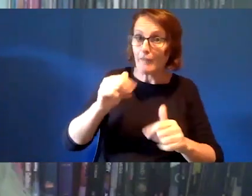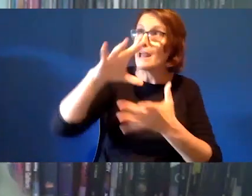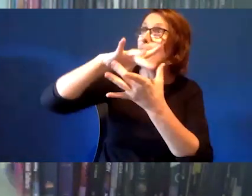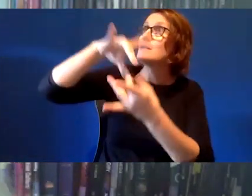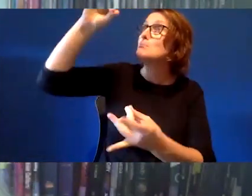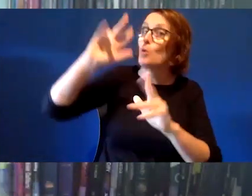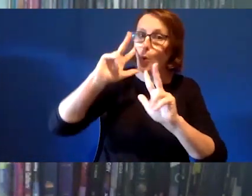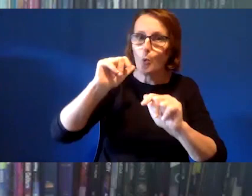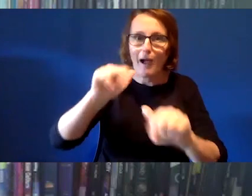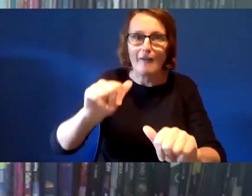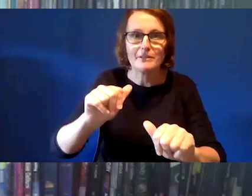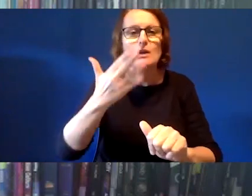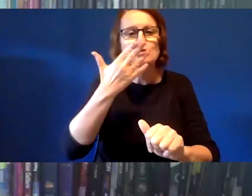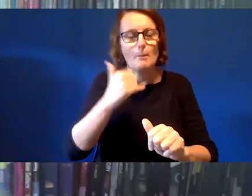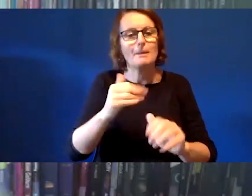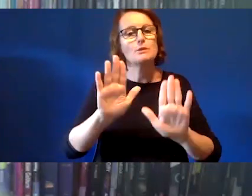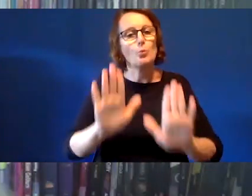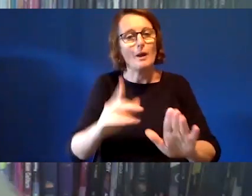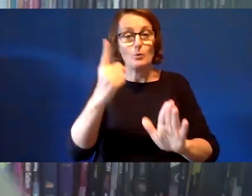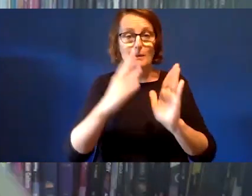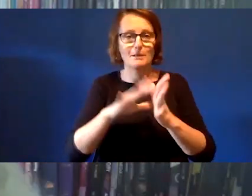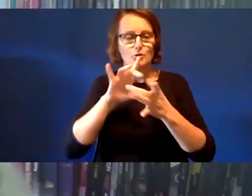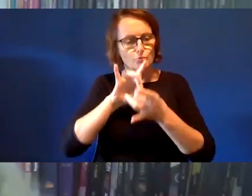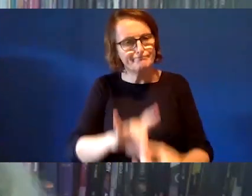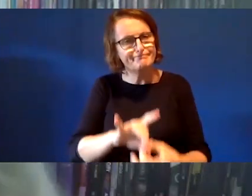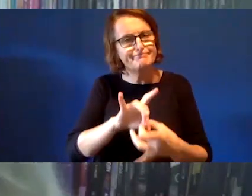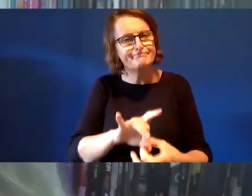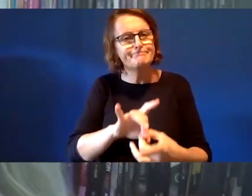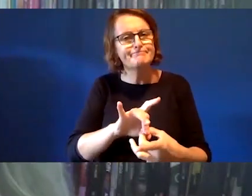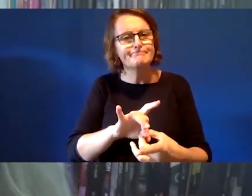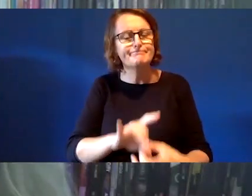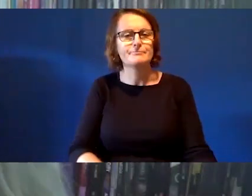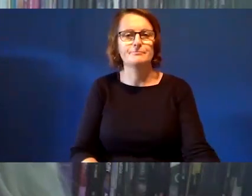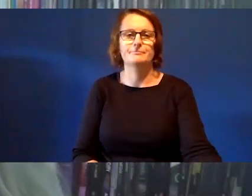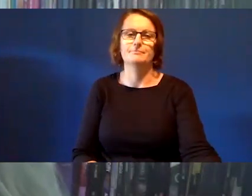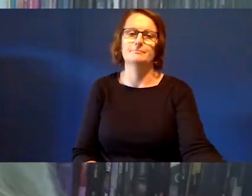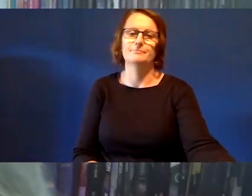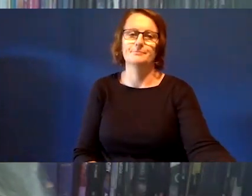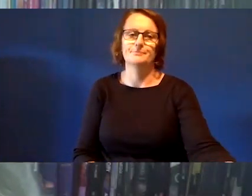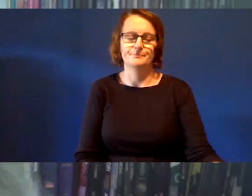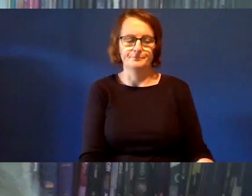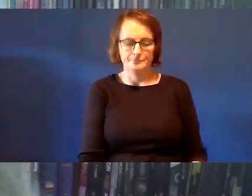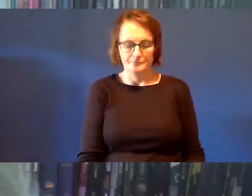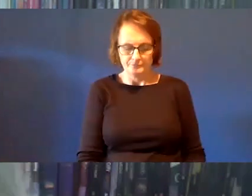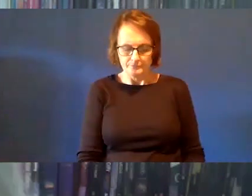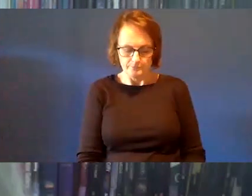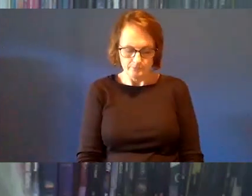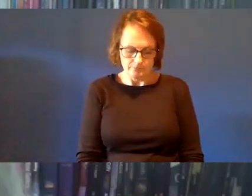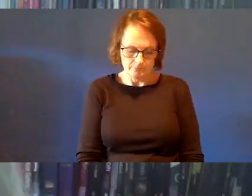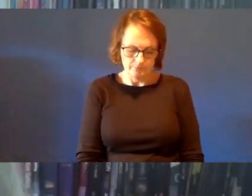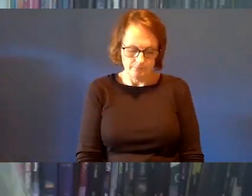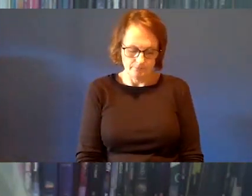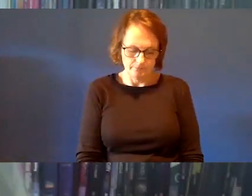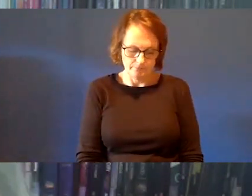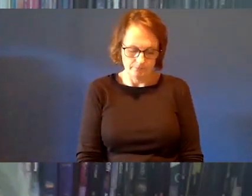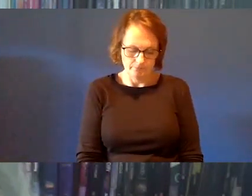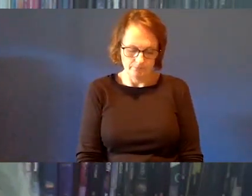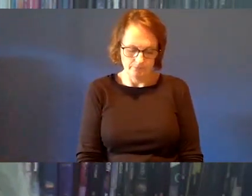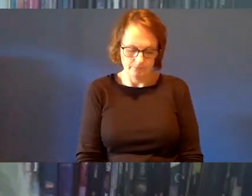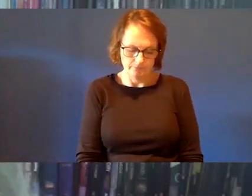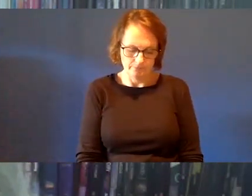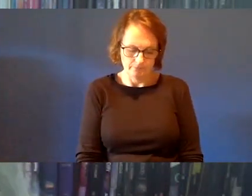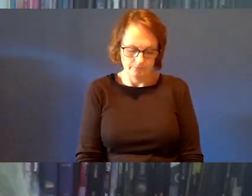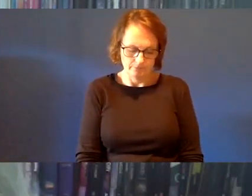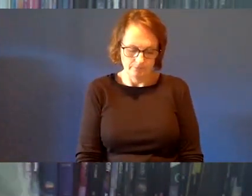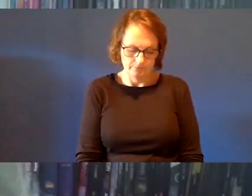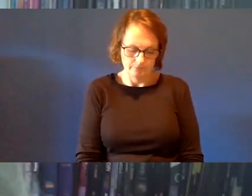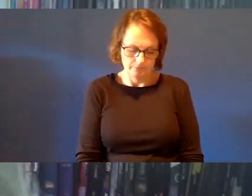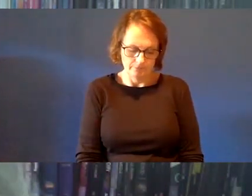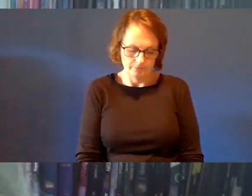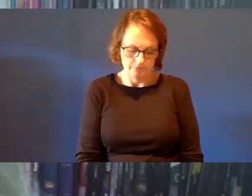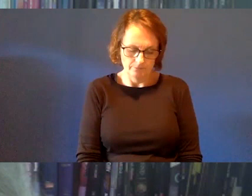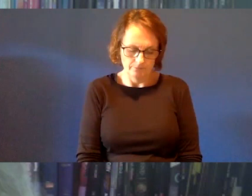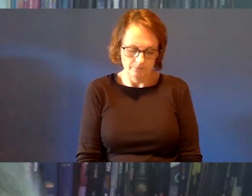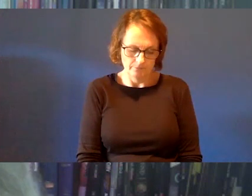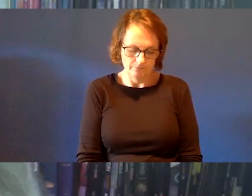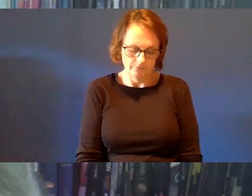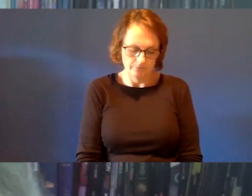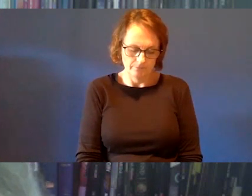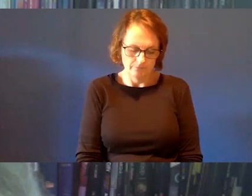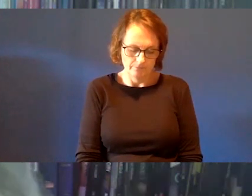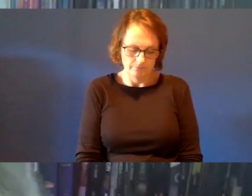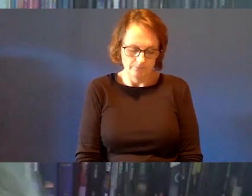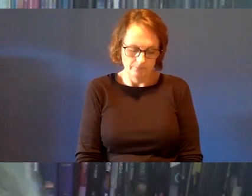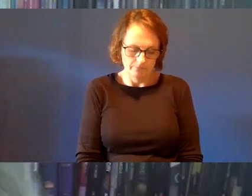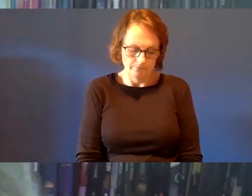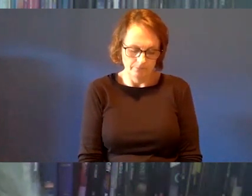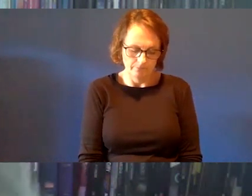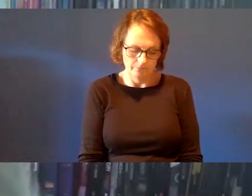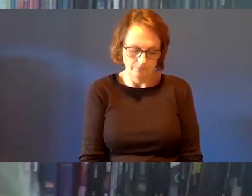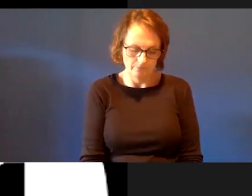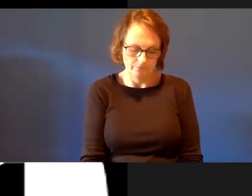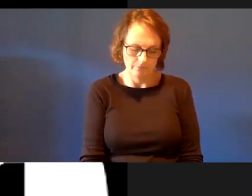take a moment to connect with our space and through time.